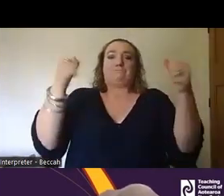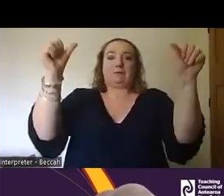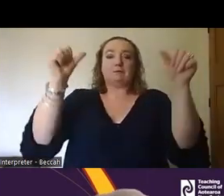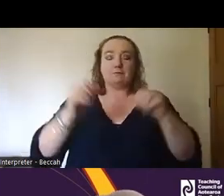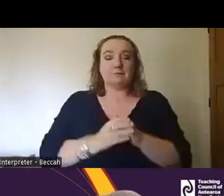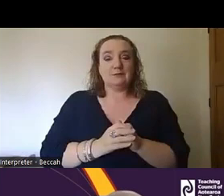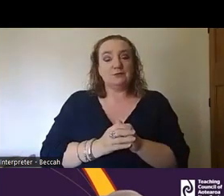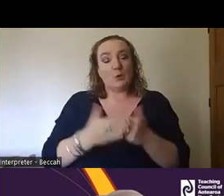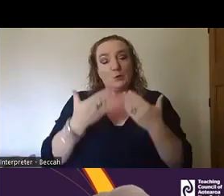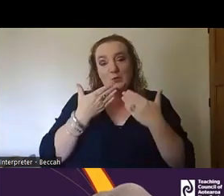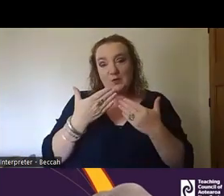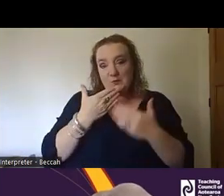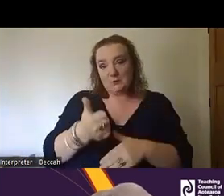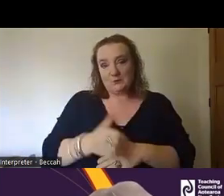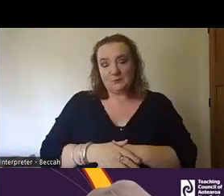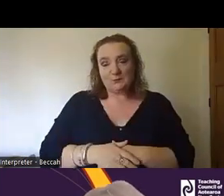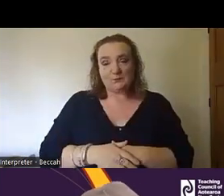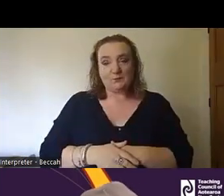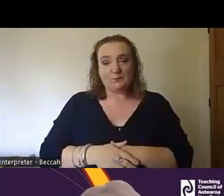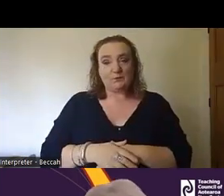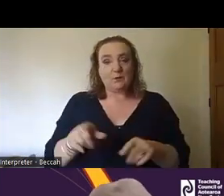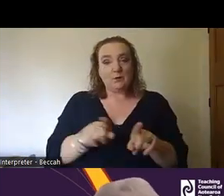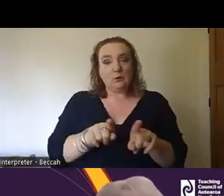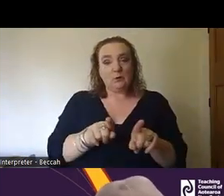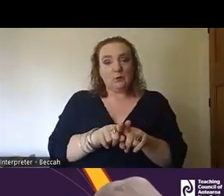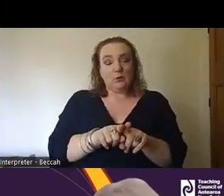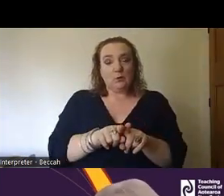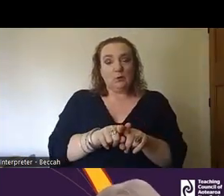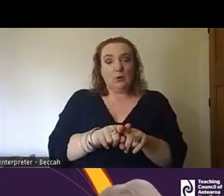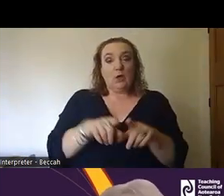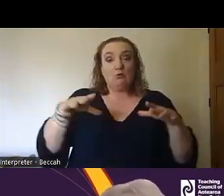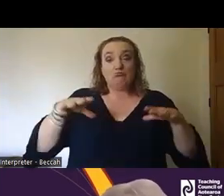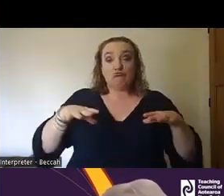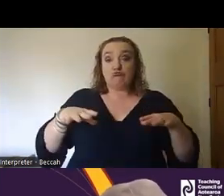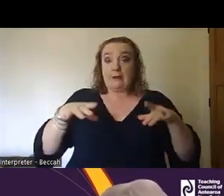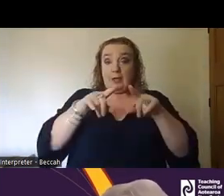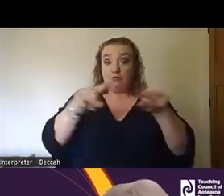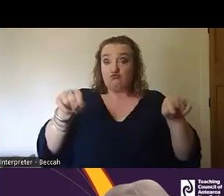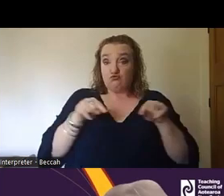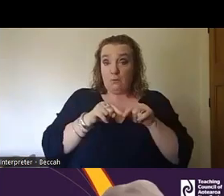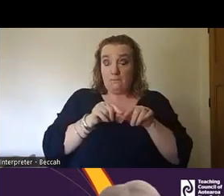So thank you for that. We are going to go into little breakout rooms now.